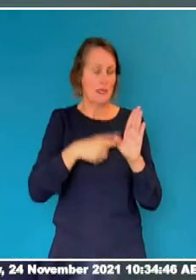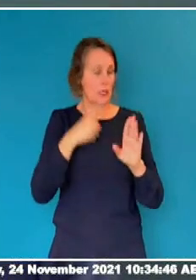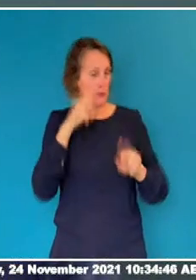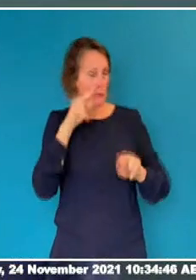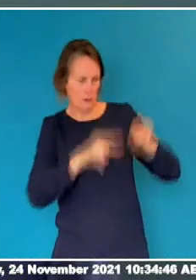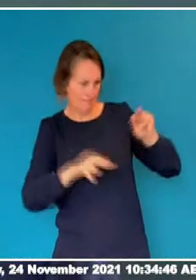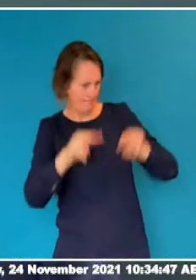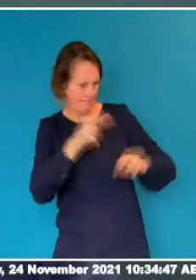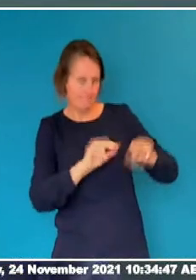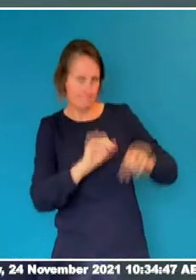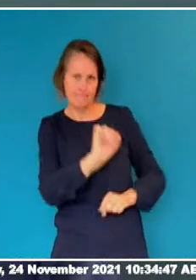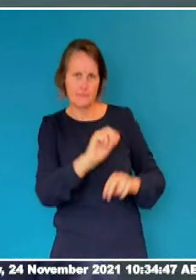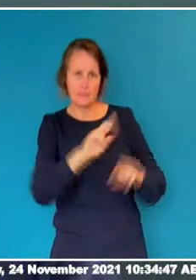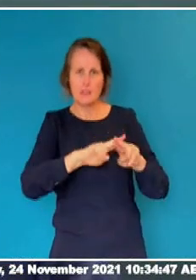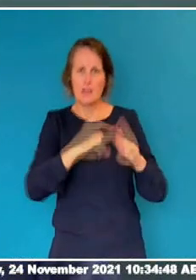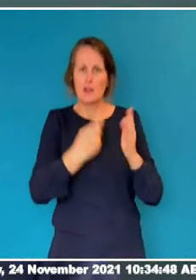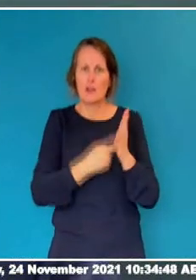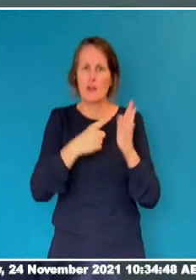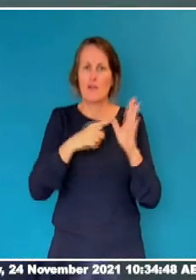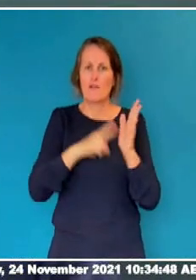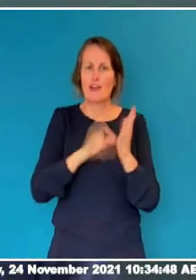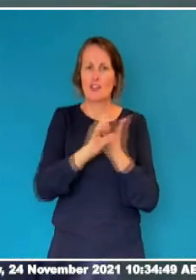commitment of our franchisees to various activities.